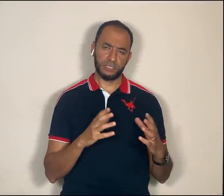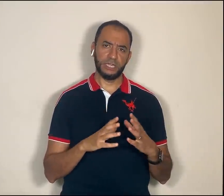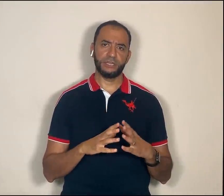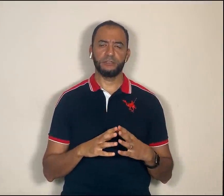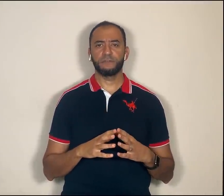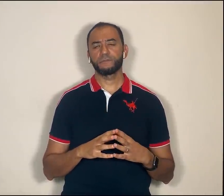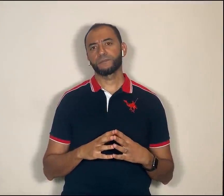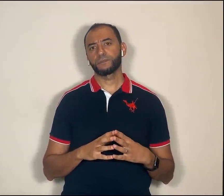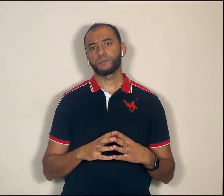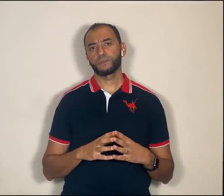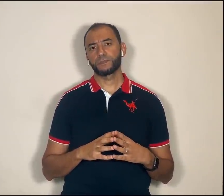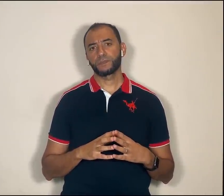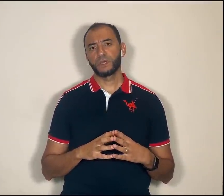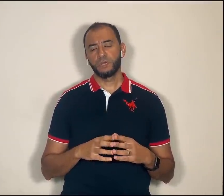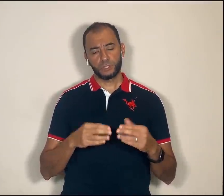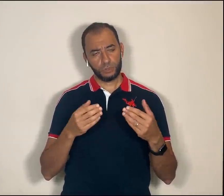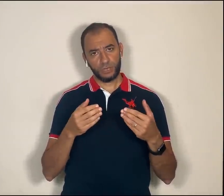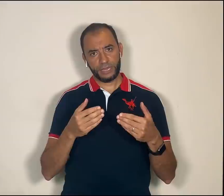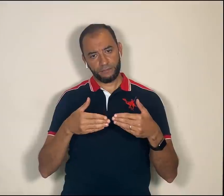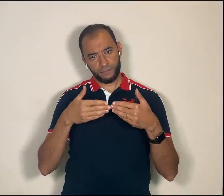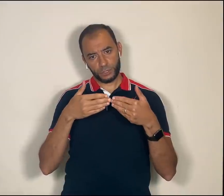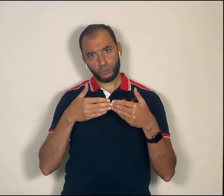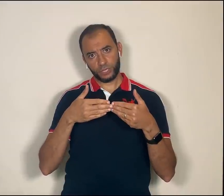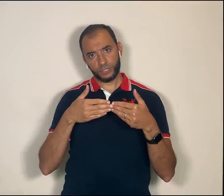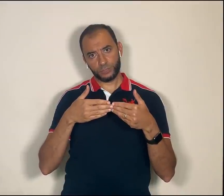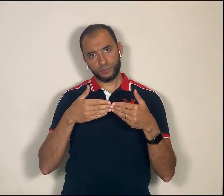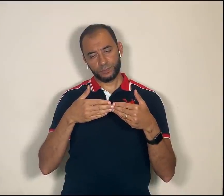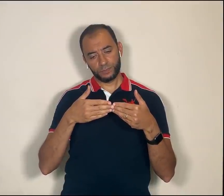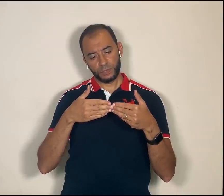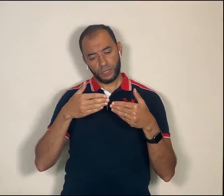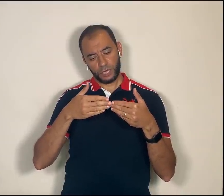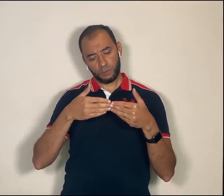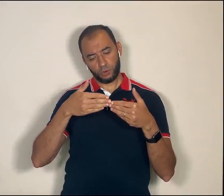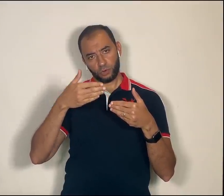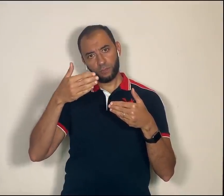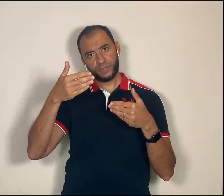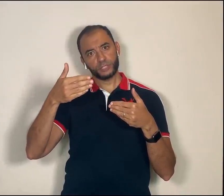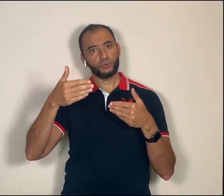selected. So you have this organism, a more complex